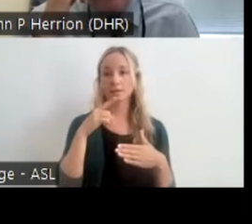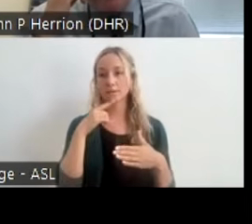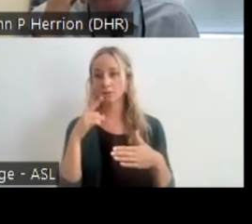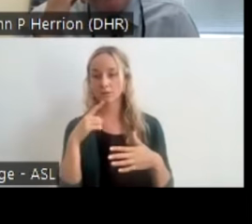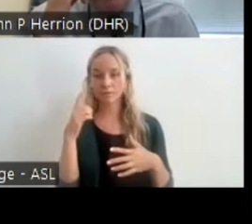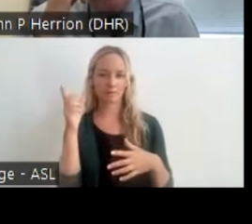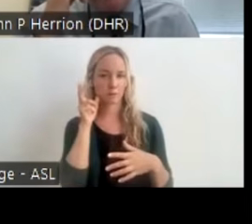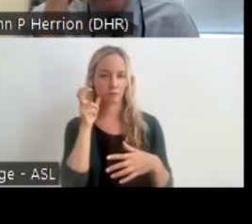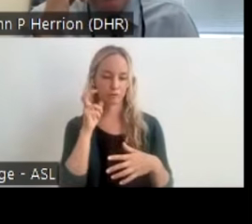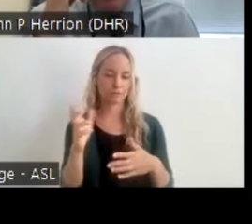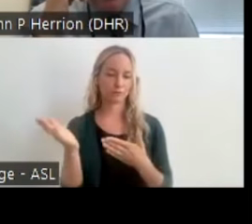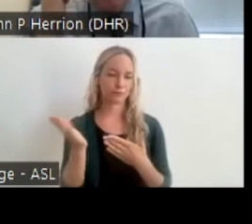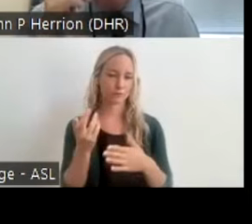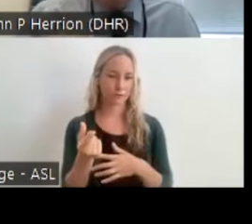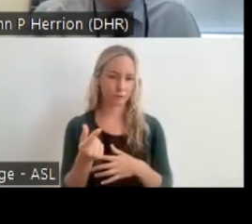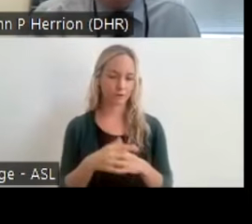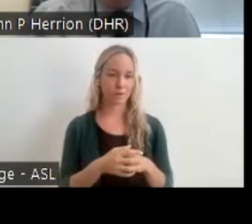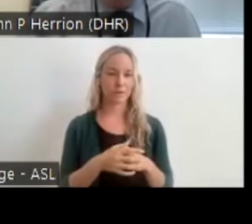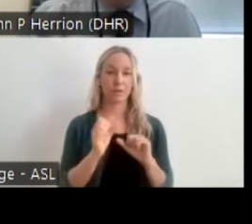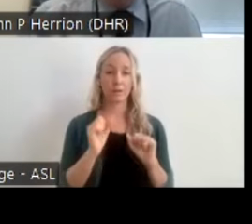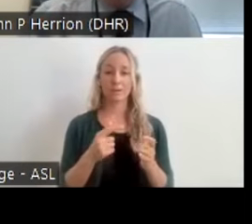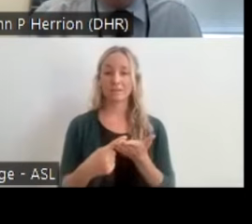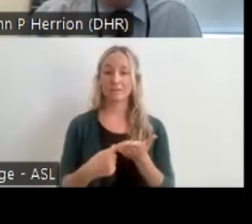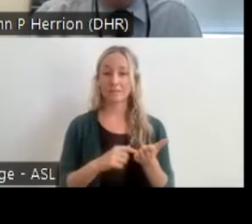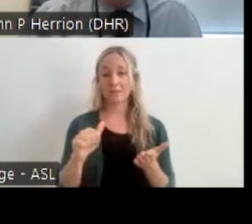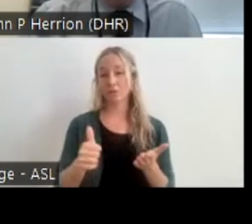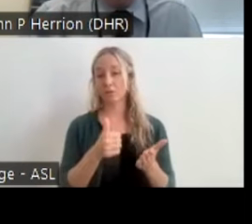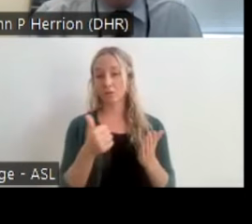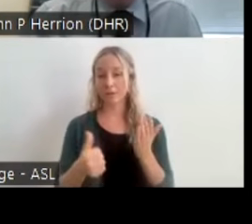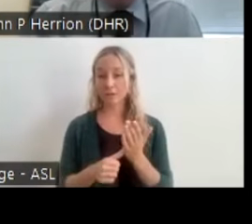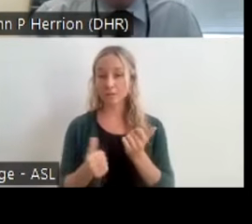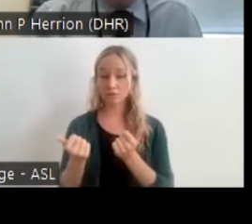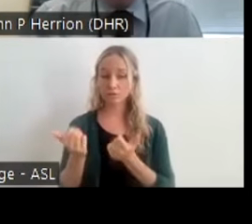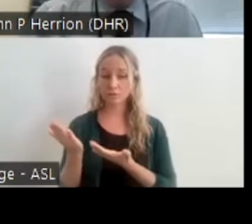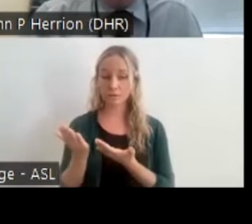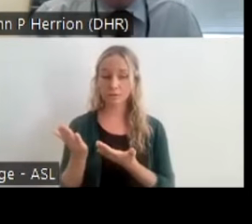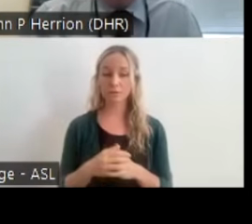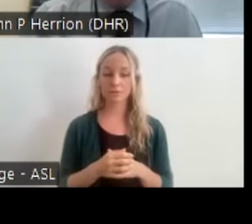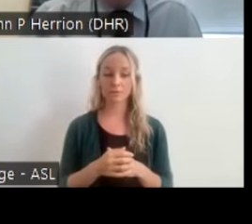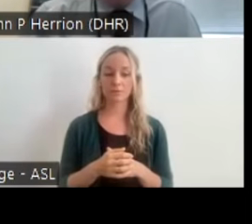A place of public accommodation has to make sure people with disabilities aren' t excluded because an